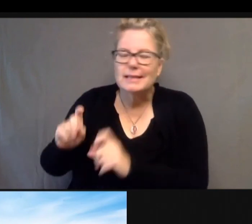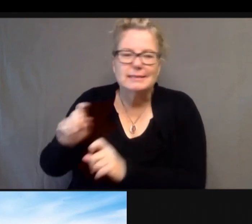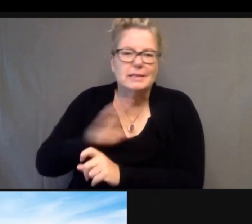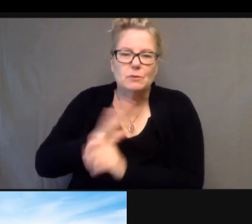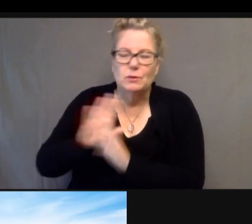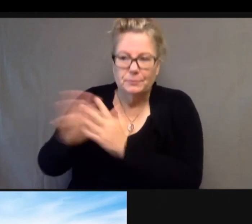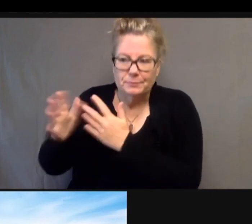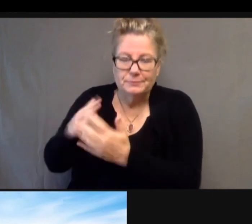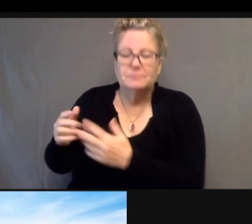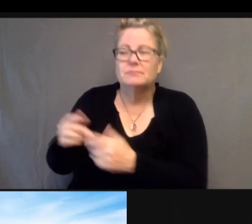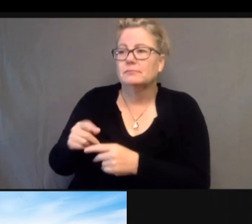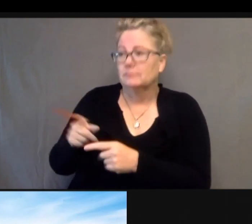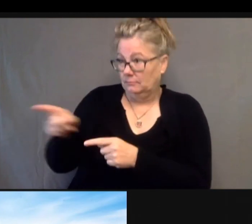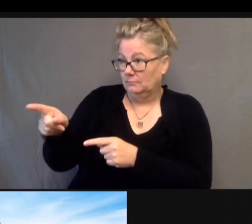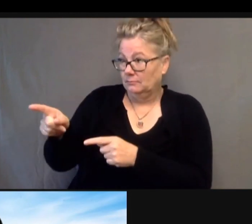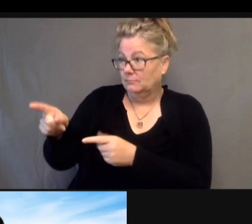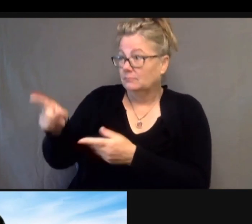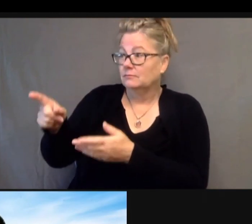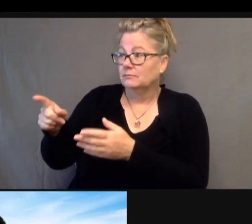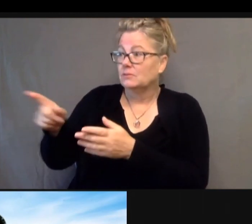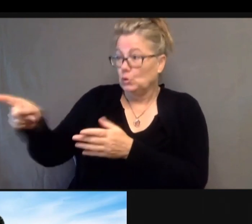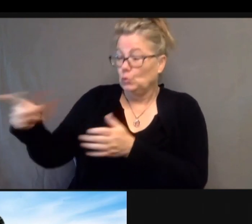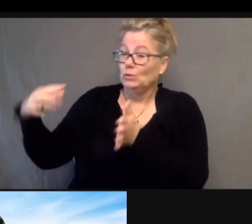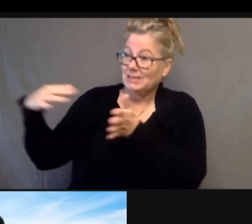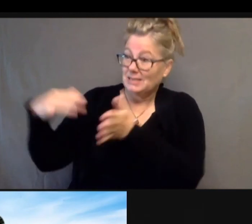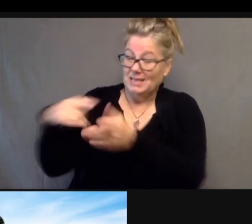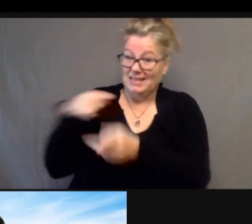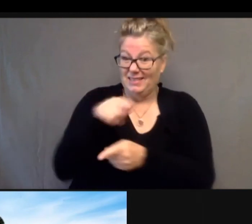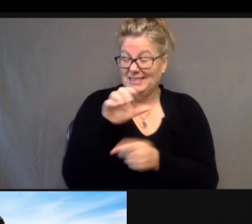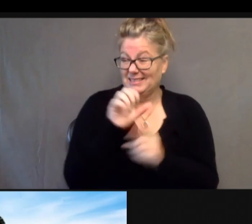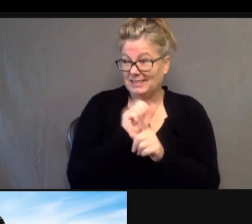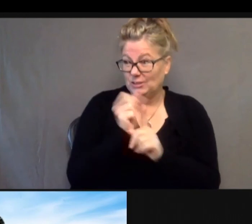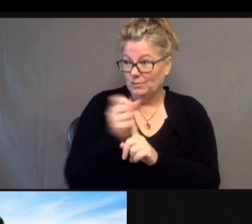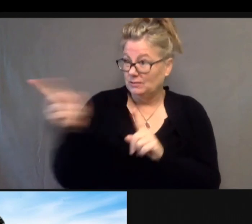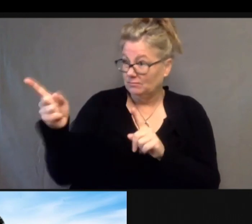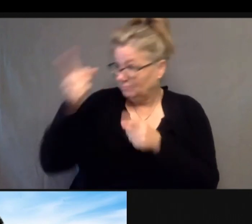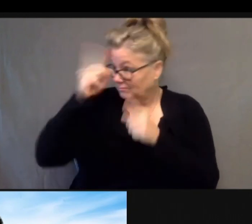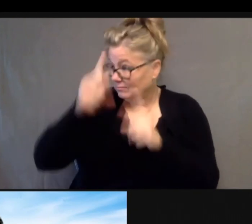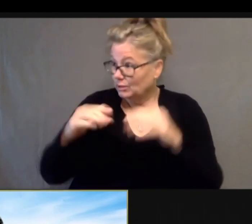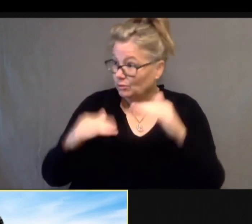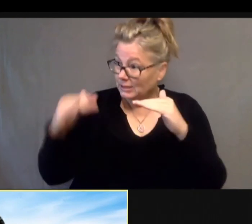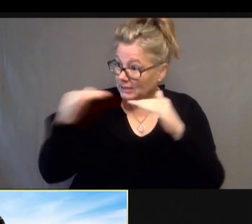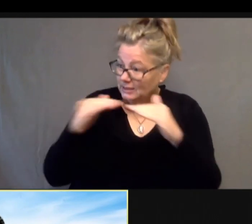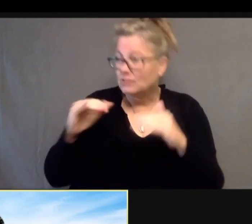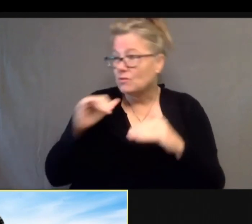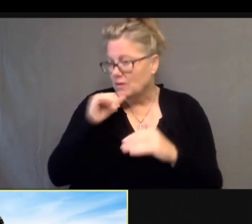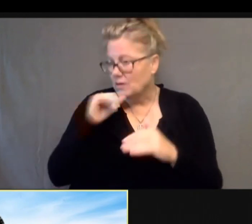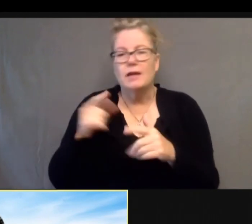found and then take it from there.